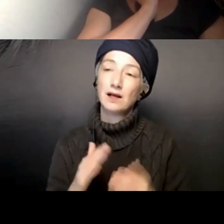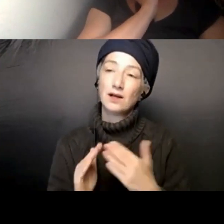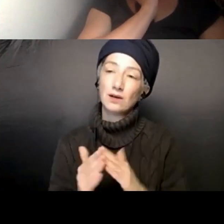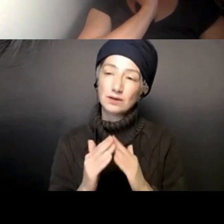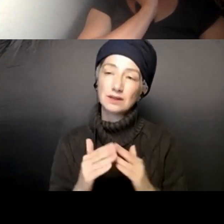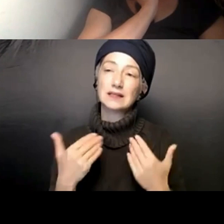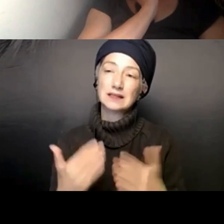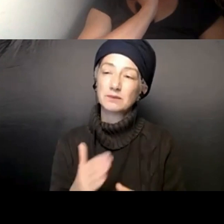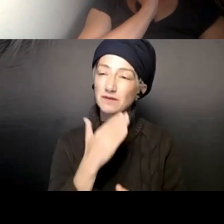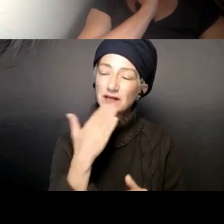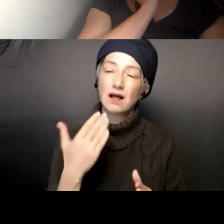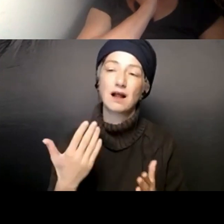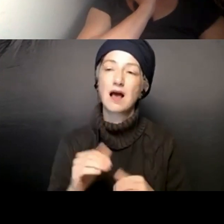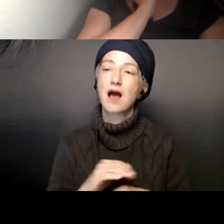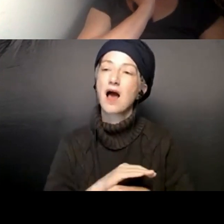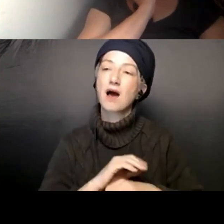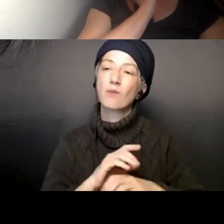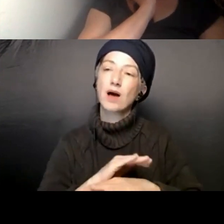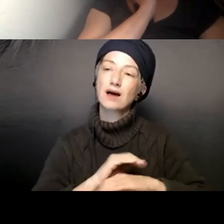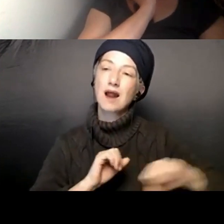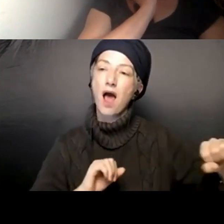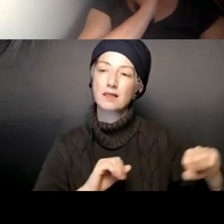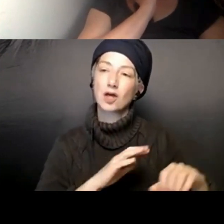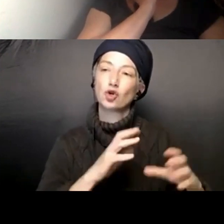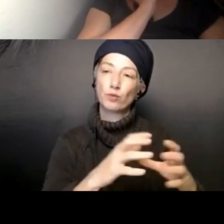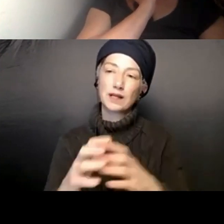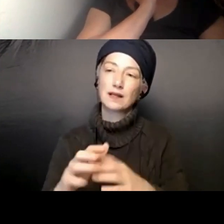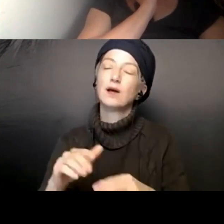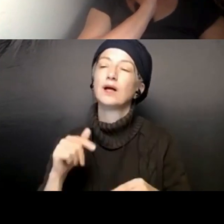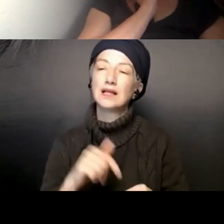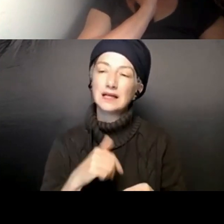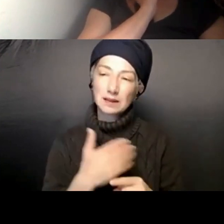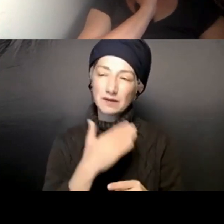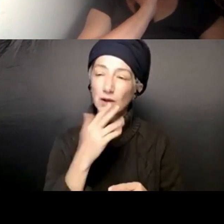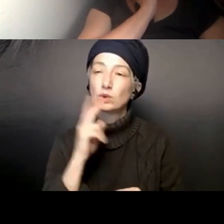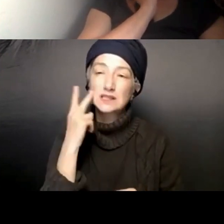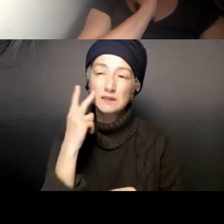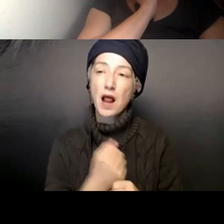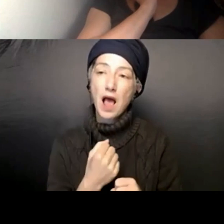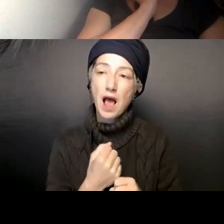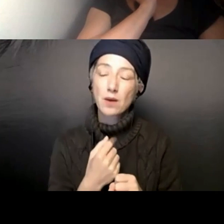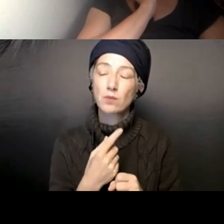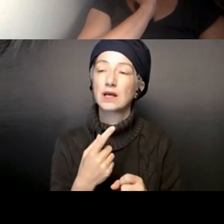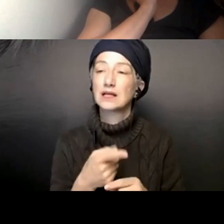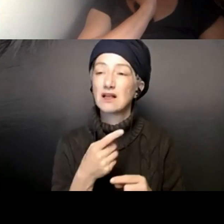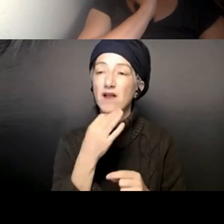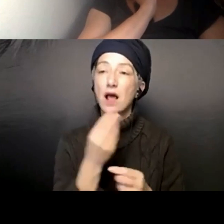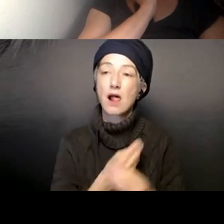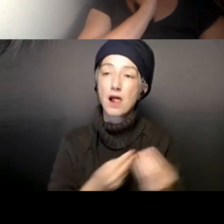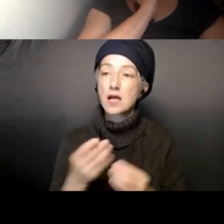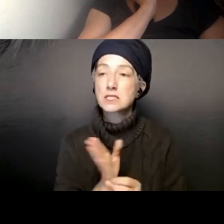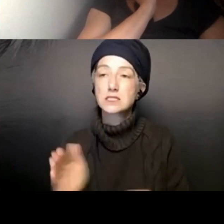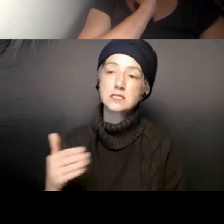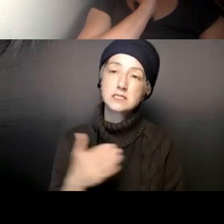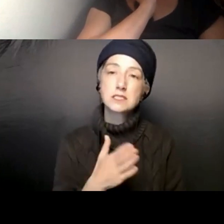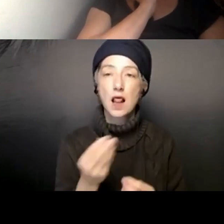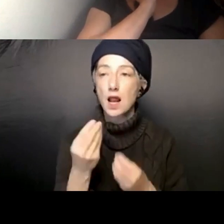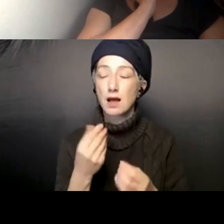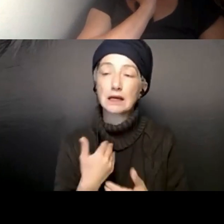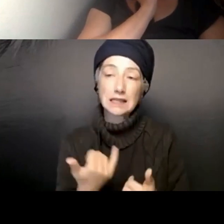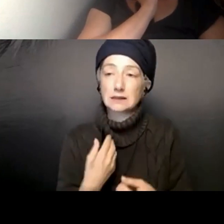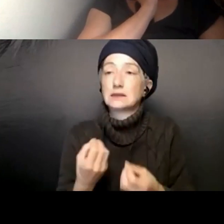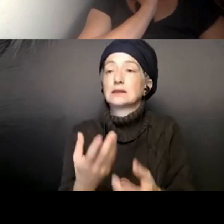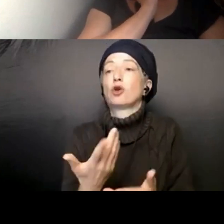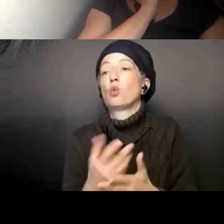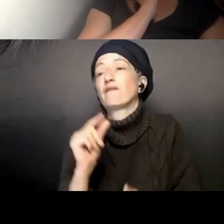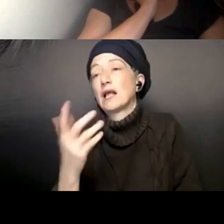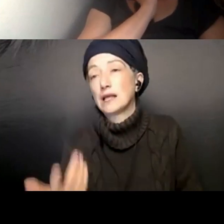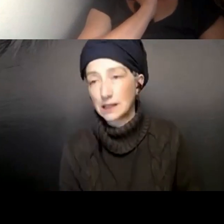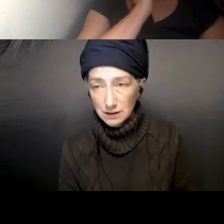labor around actually navigating all these questions, where I now just put very few of them in this room here.